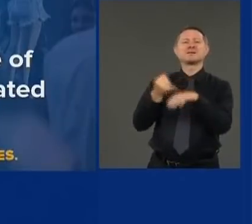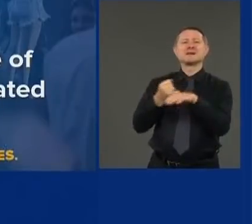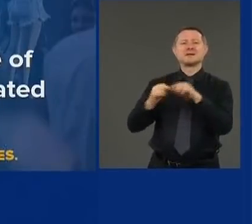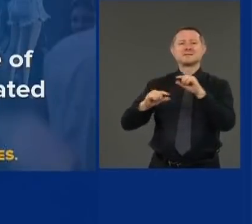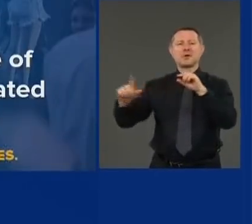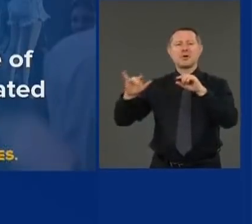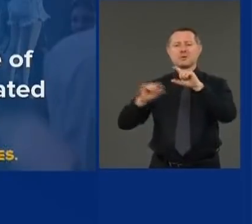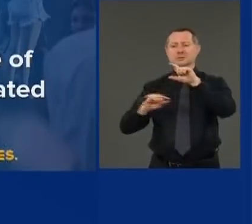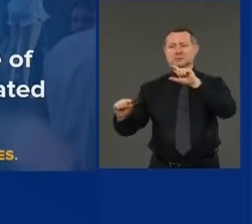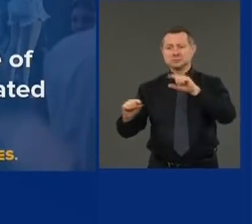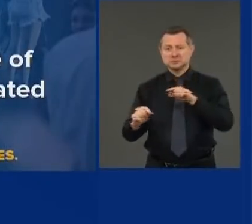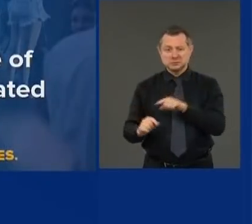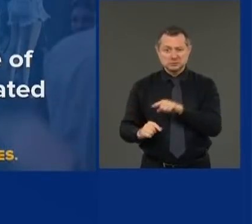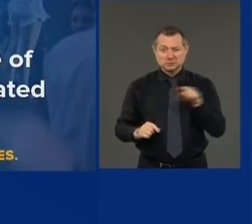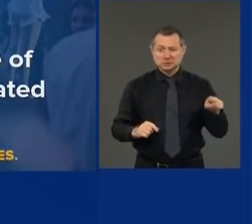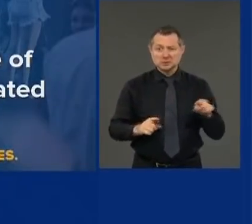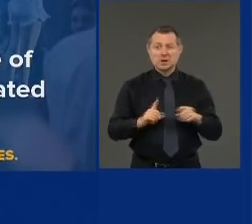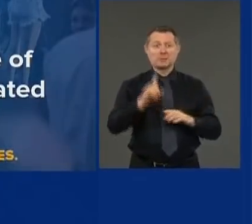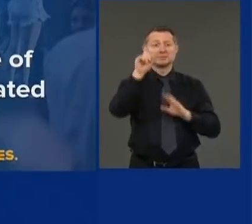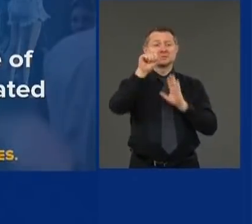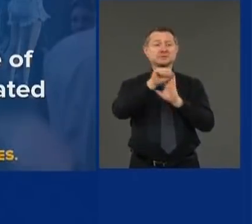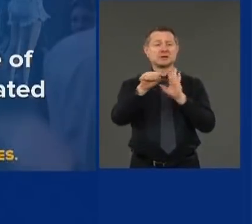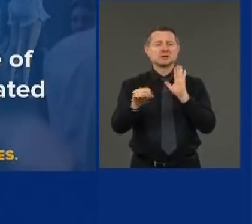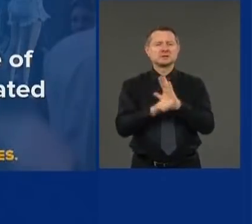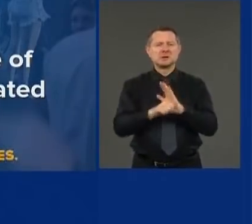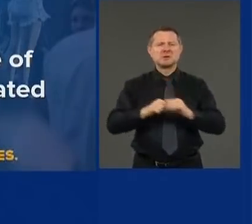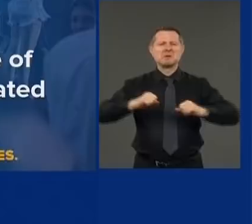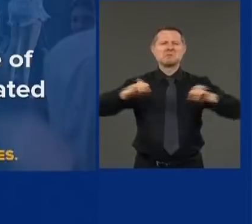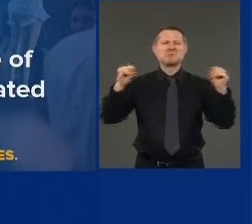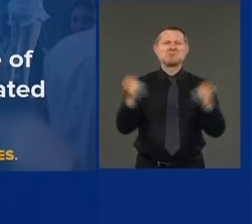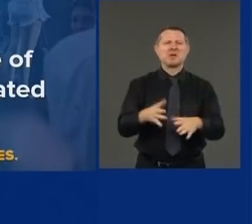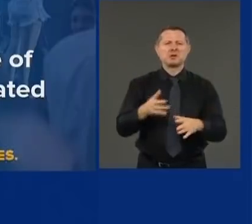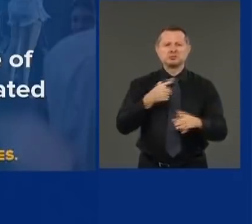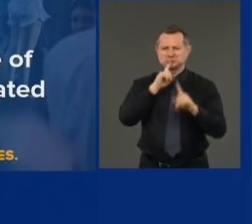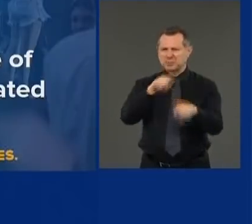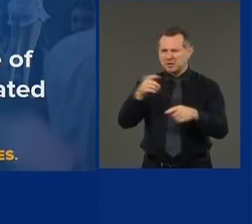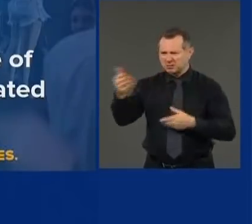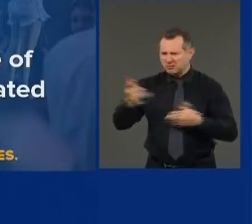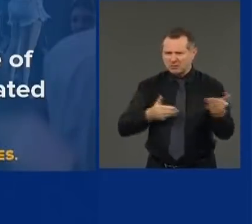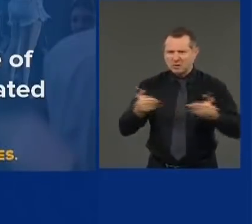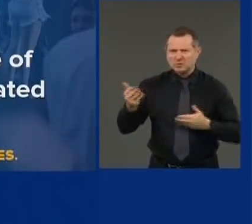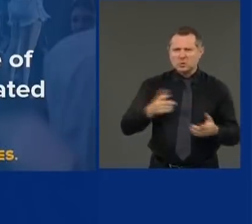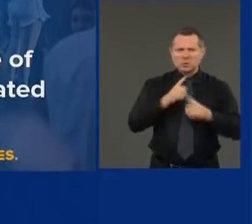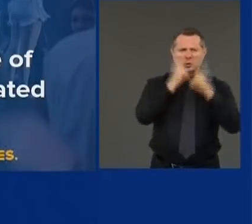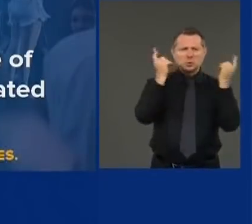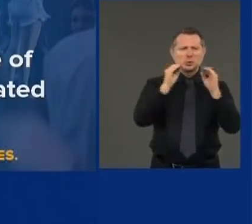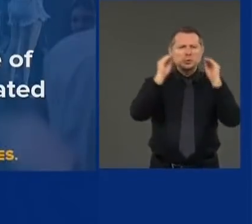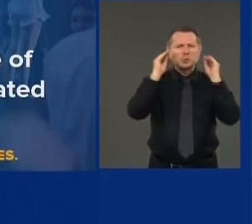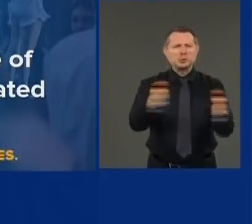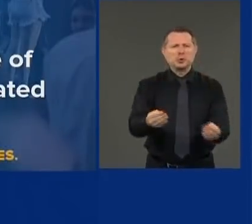SEE IT IN MANHATTAN, YOU SEE IT ON FIRE ISLAND.